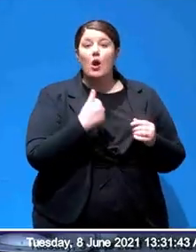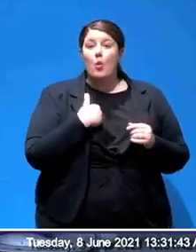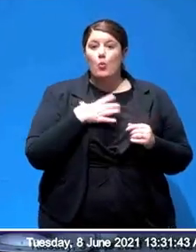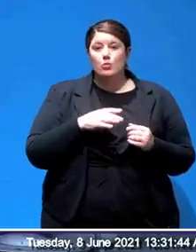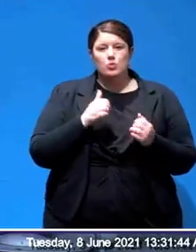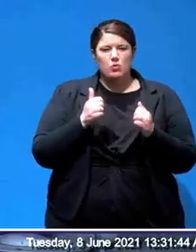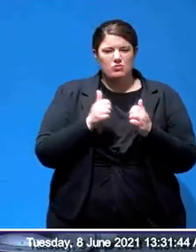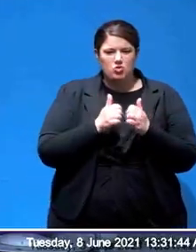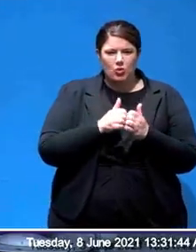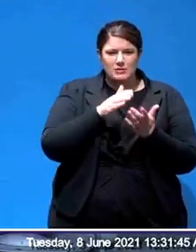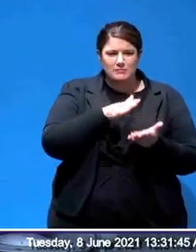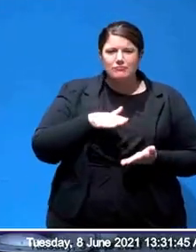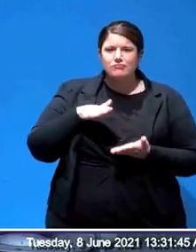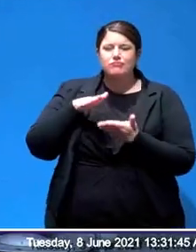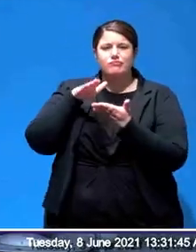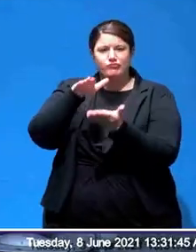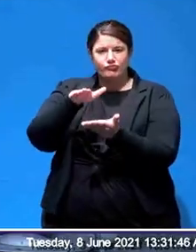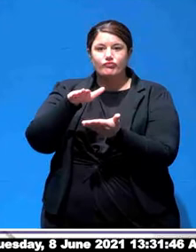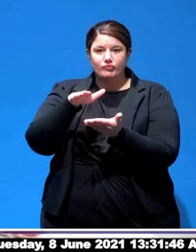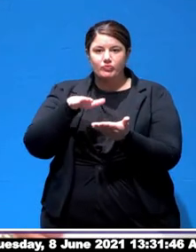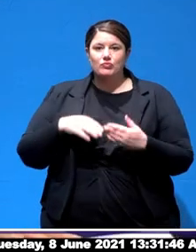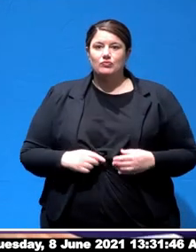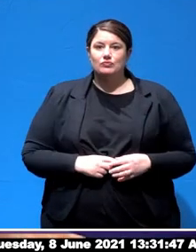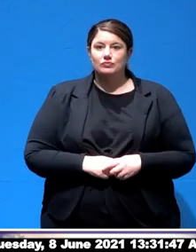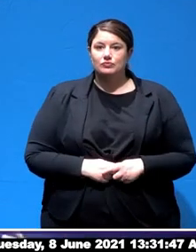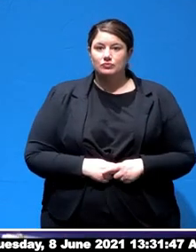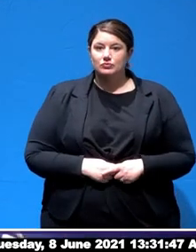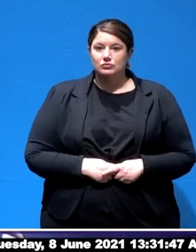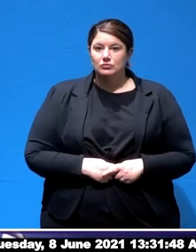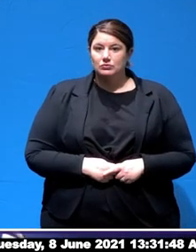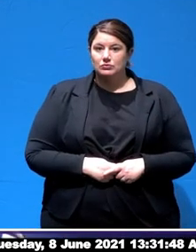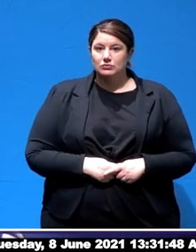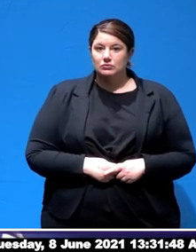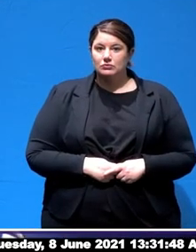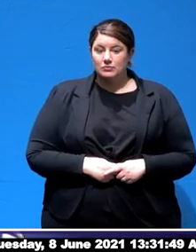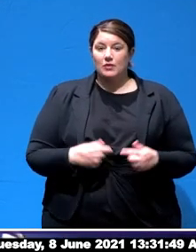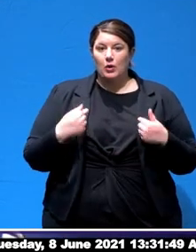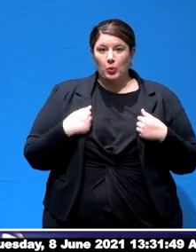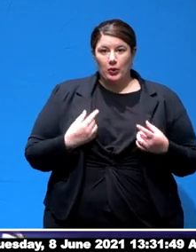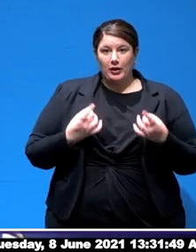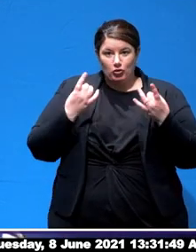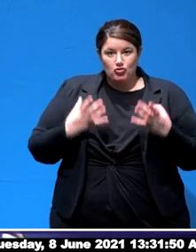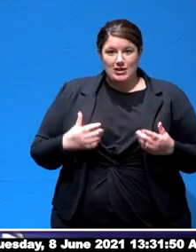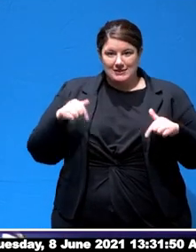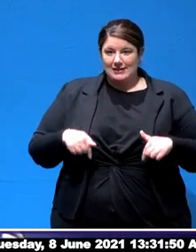Thank you, Ms Eastman. We didn't actually hear that everybody was ready. But now we are on screen, all is well.